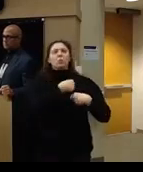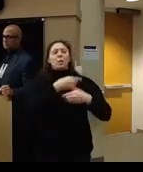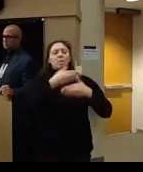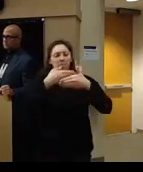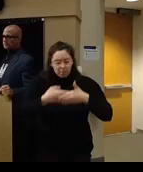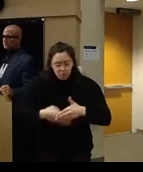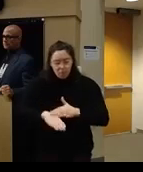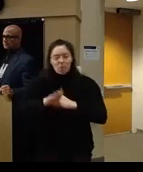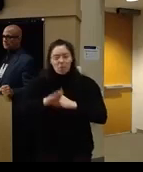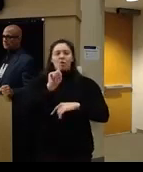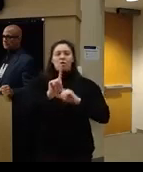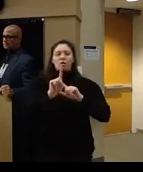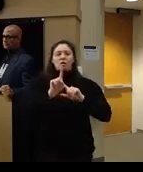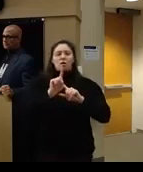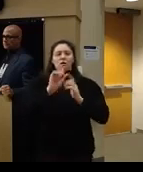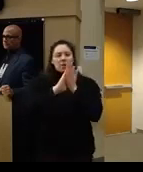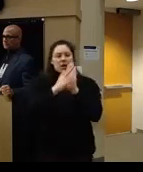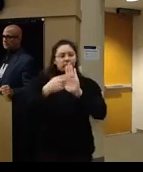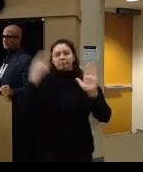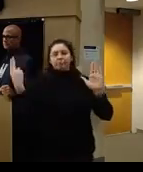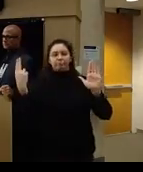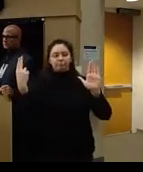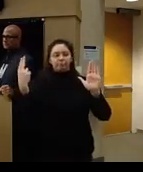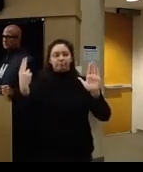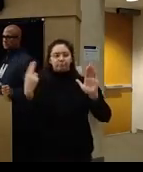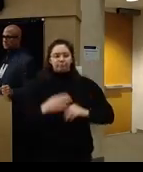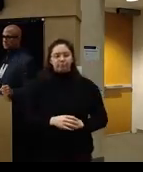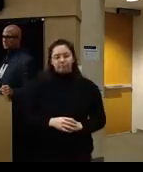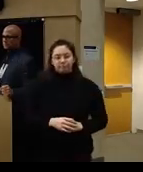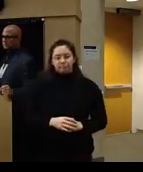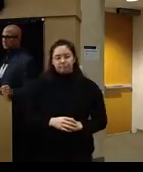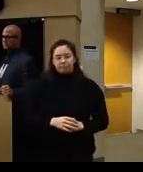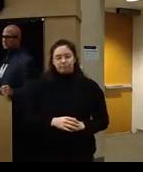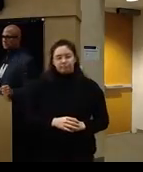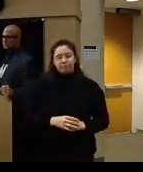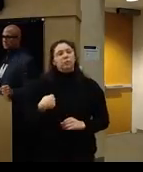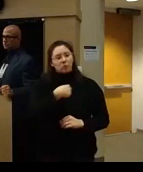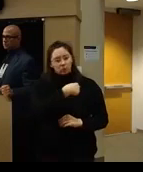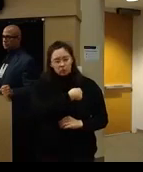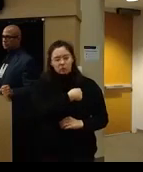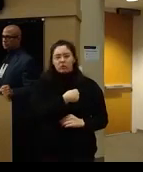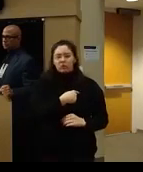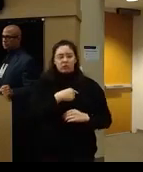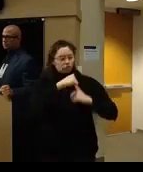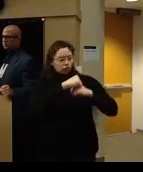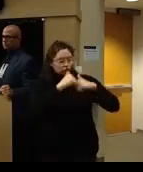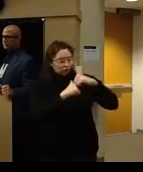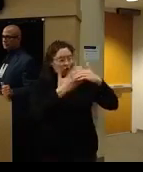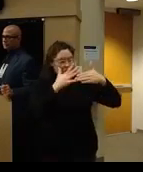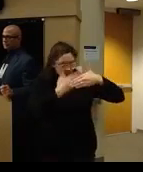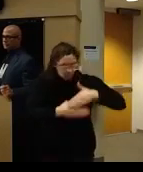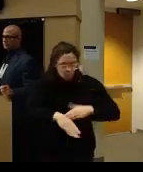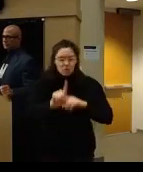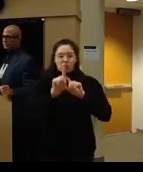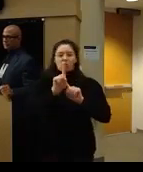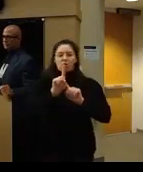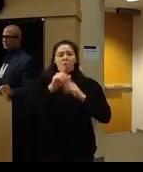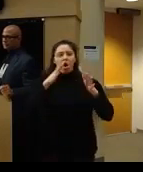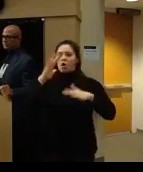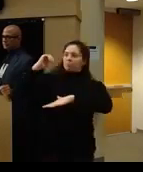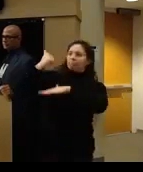into a into a pattern we are a pattern we are a Str structure that is pre-established